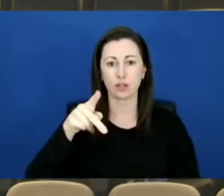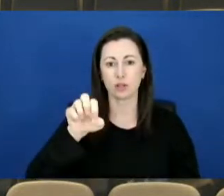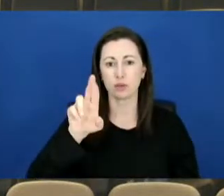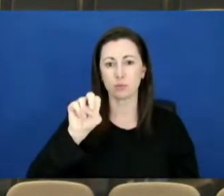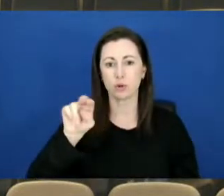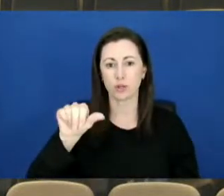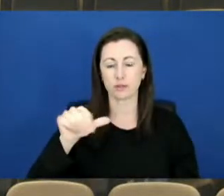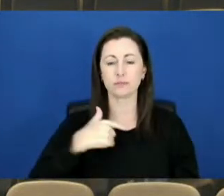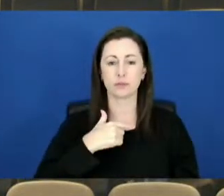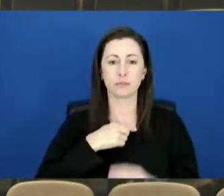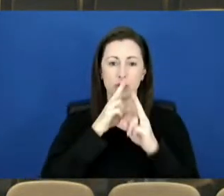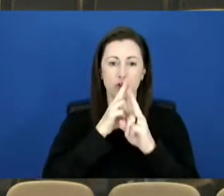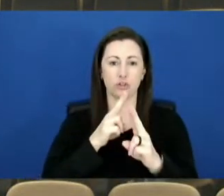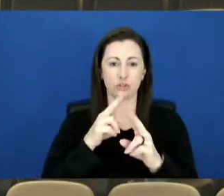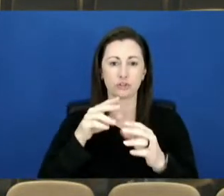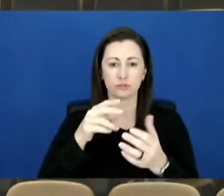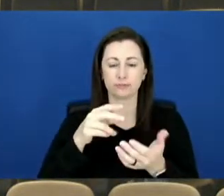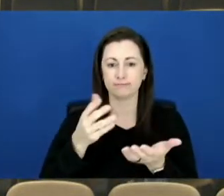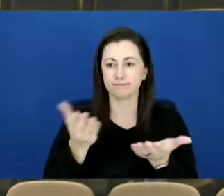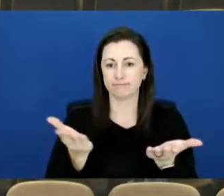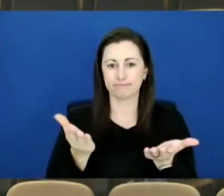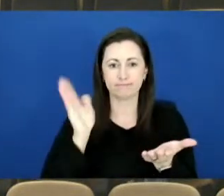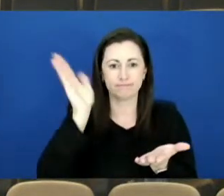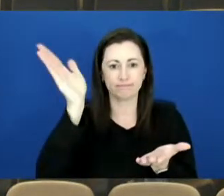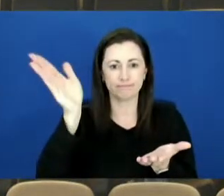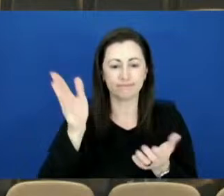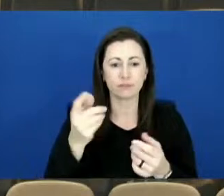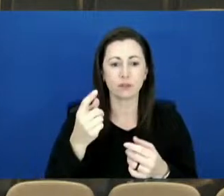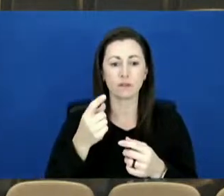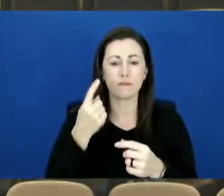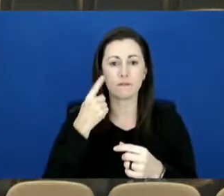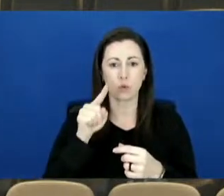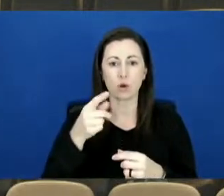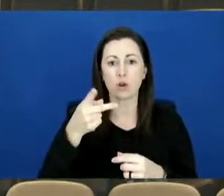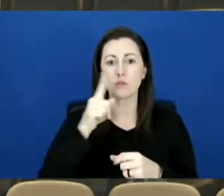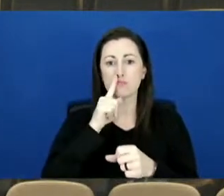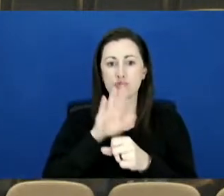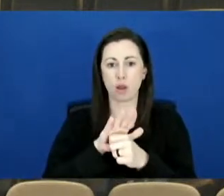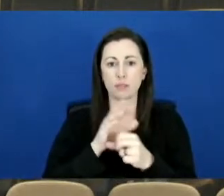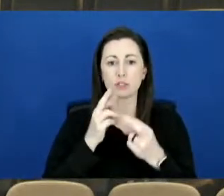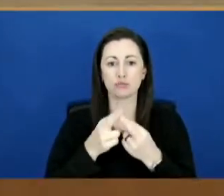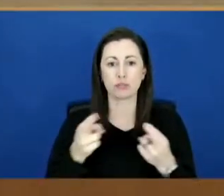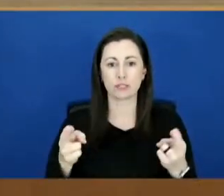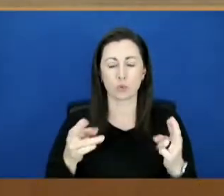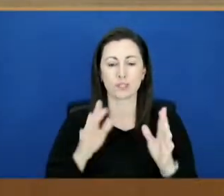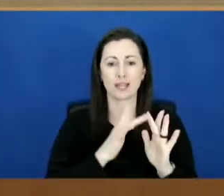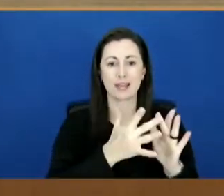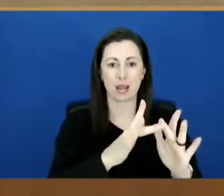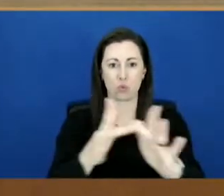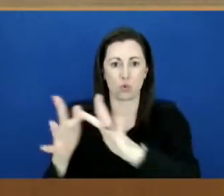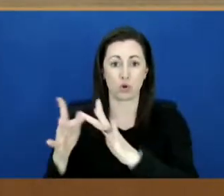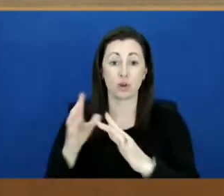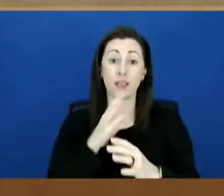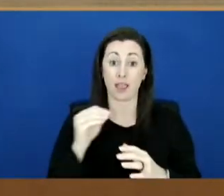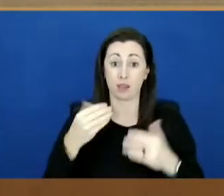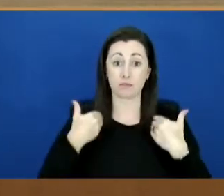GOOD EVENING, MY NAME IS ERIN AND I AM HONORED TO SPEAK BEFORE